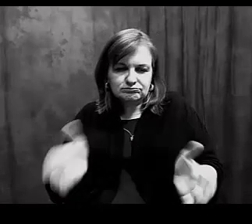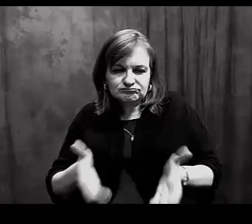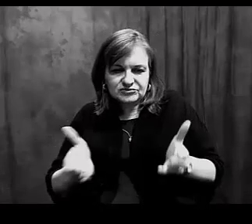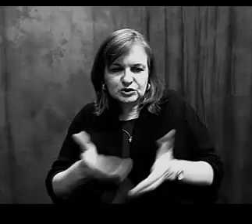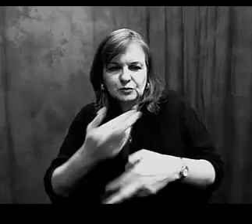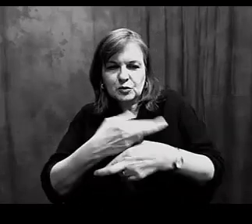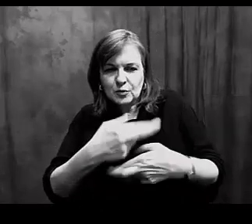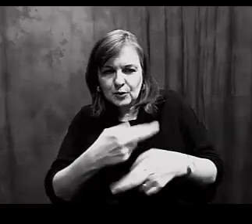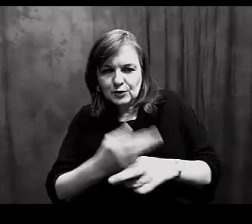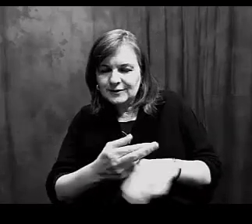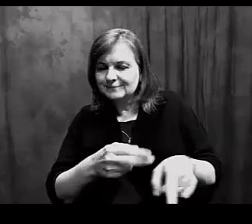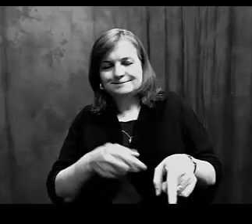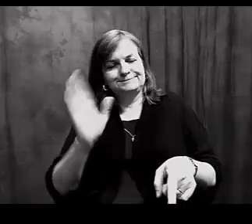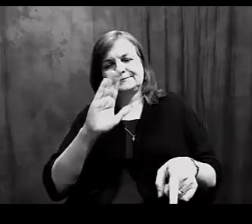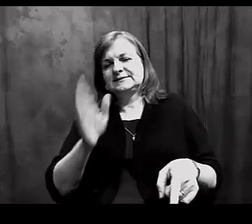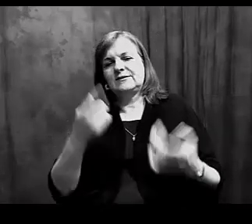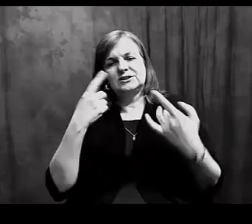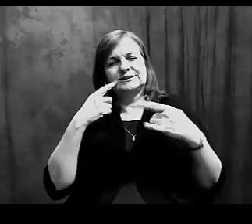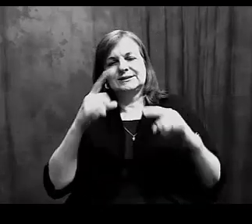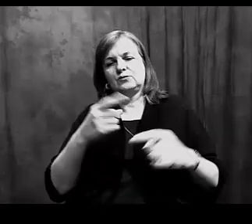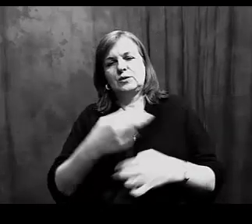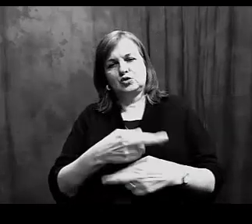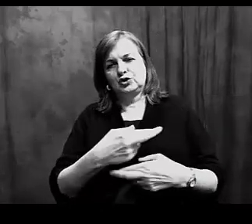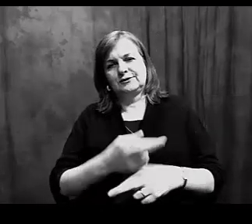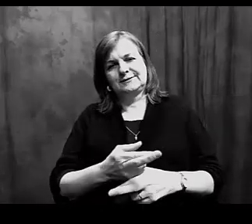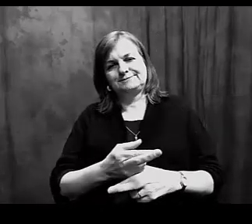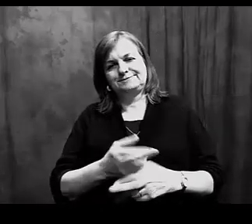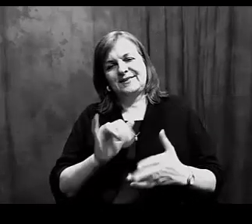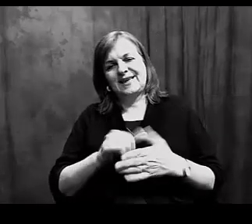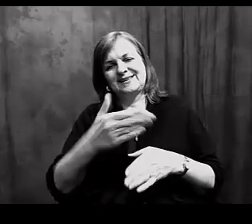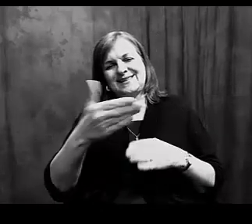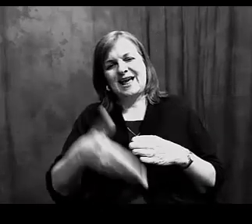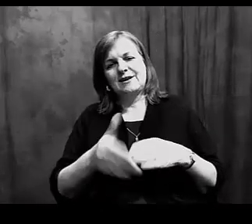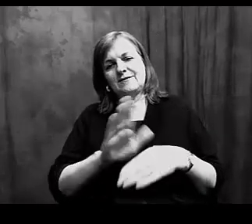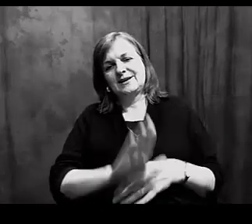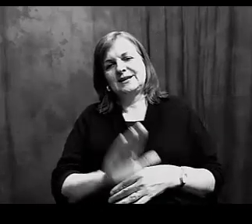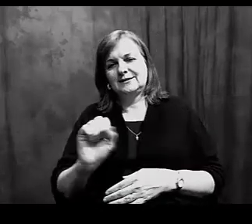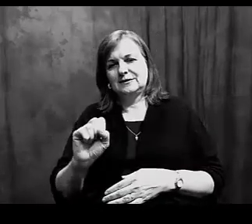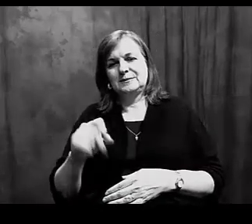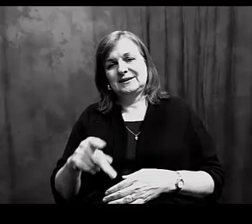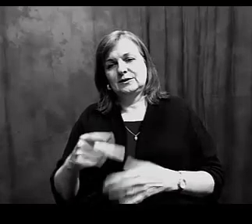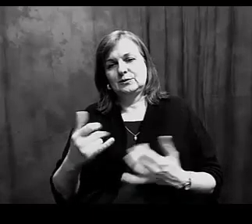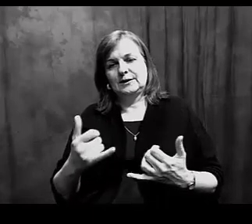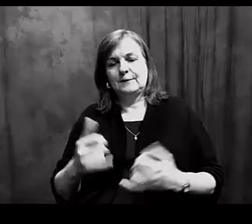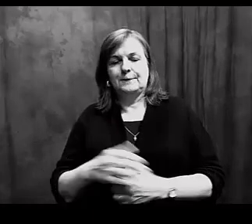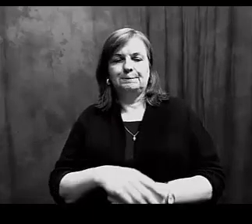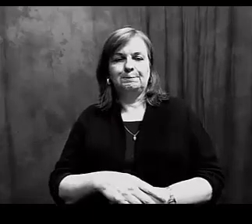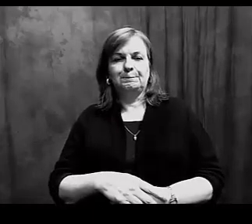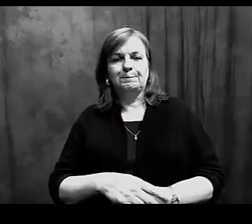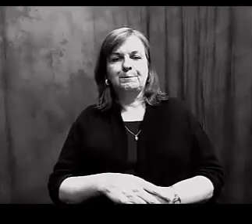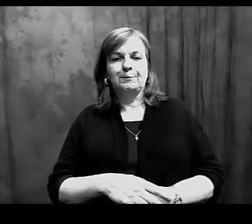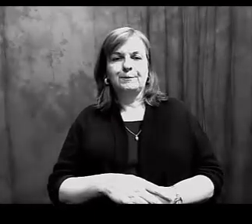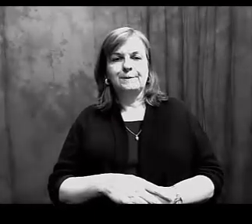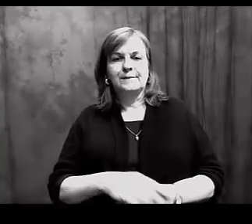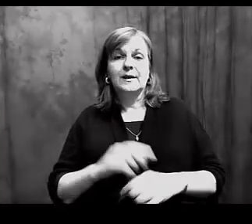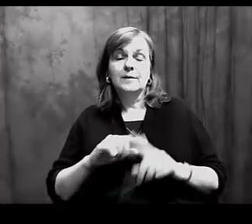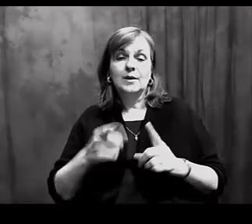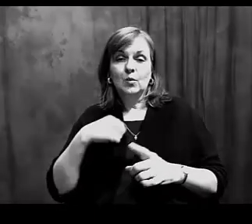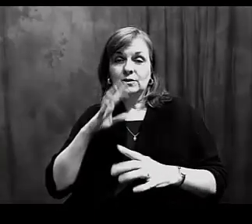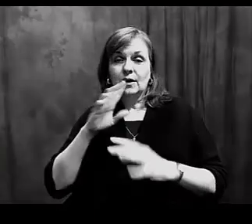to get him to breed and he never did successfully so that's the end of his species line as far as we know